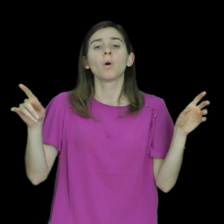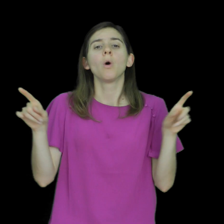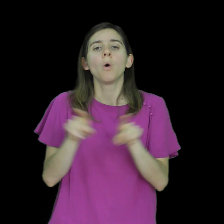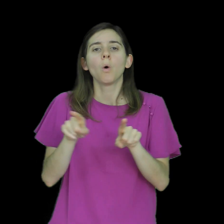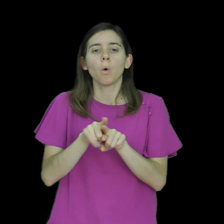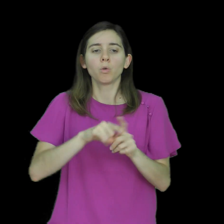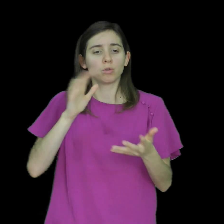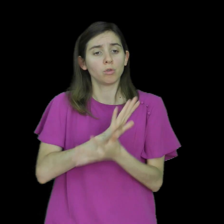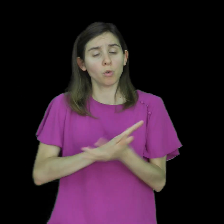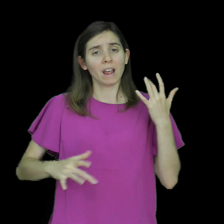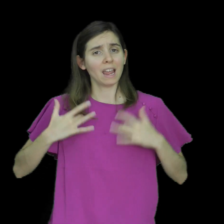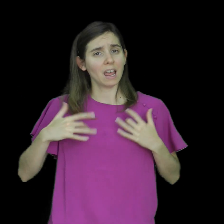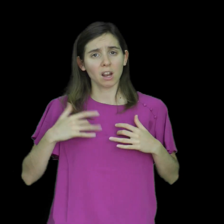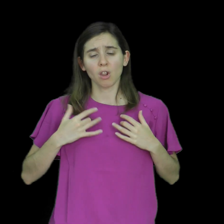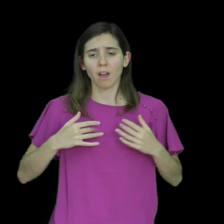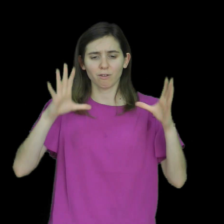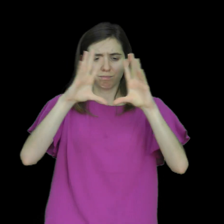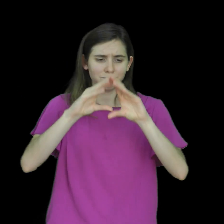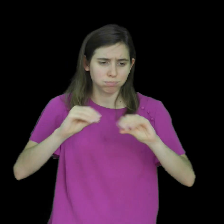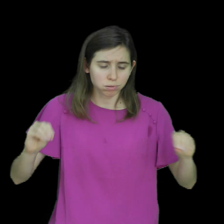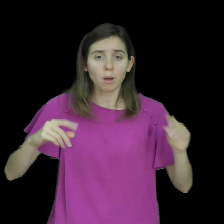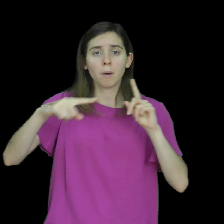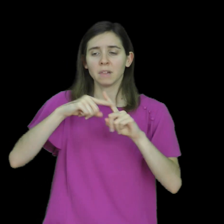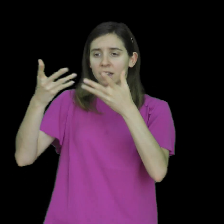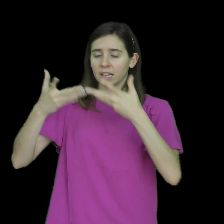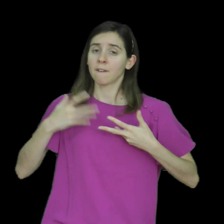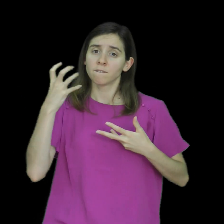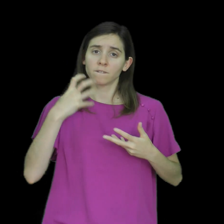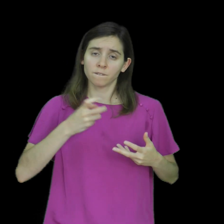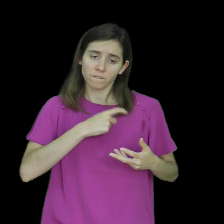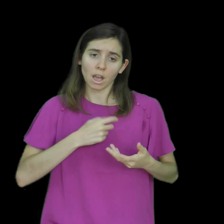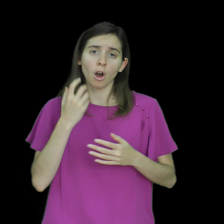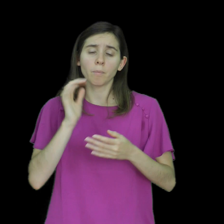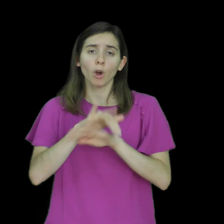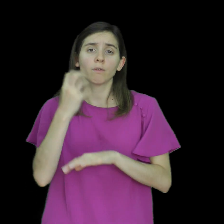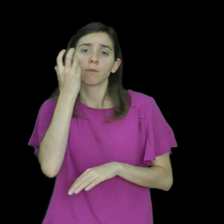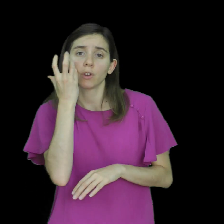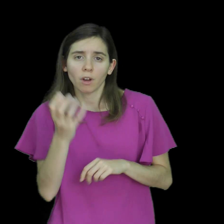the joy out of life and cause a fear of the future. Did you know that even